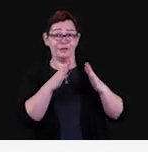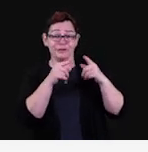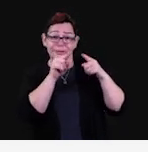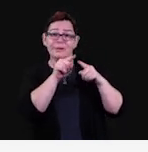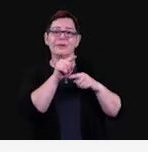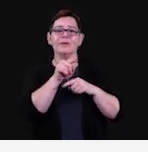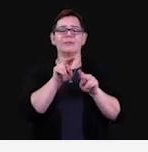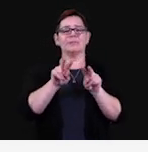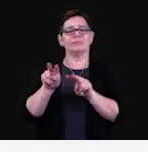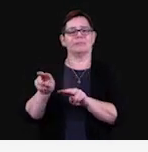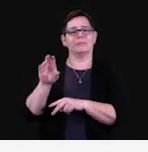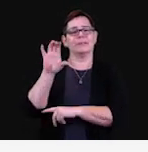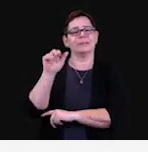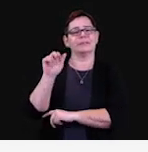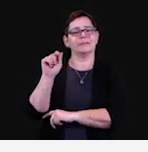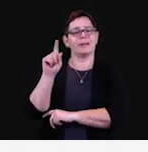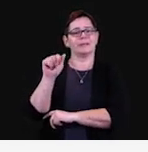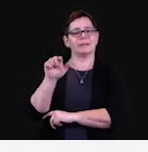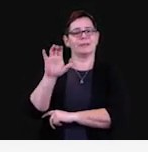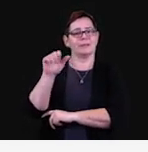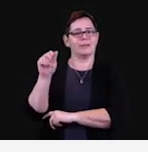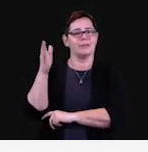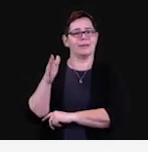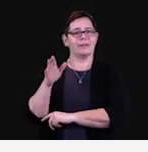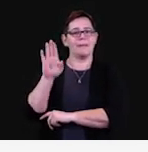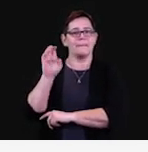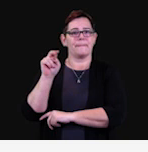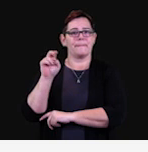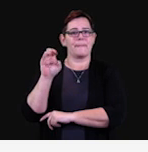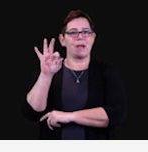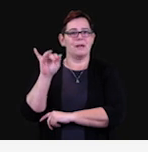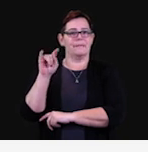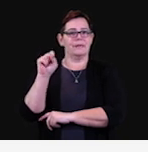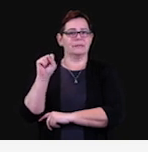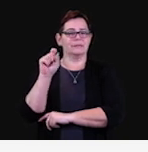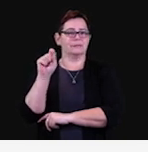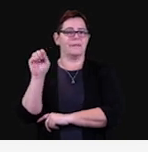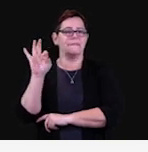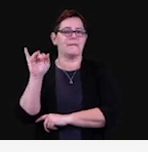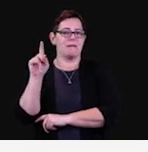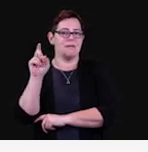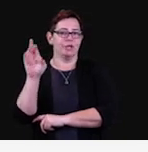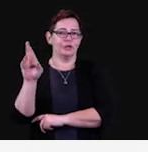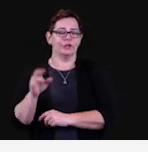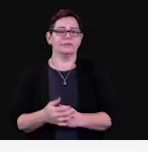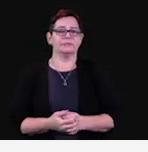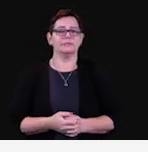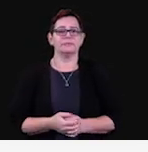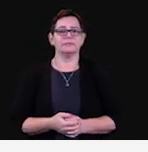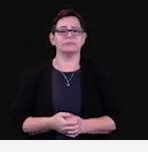You can also use the CRA calculator to see how much you could get in child and family benefits.